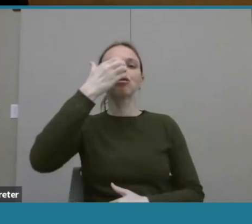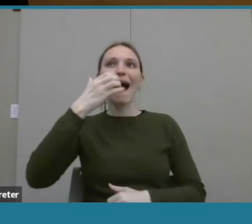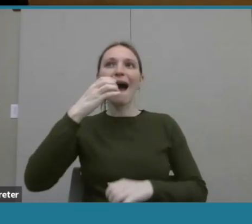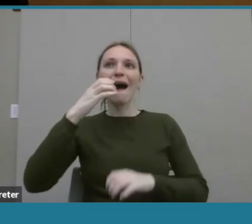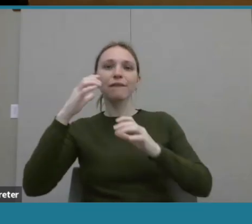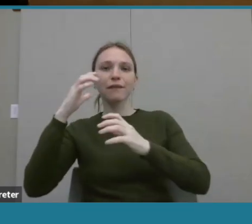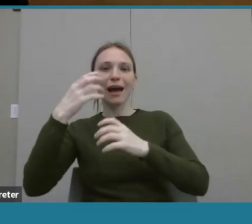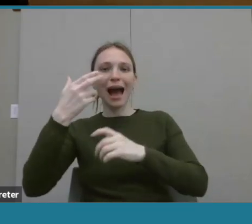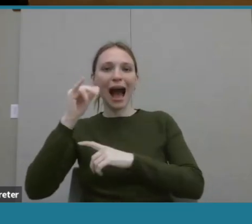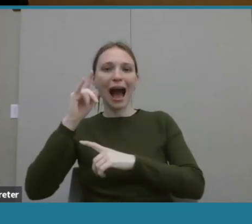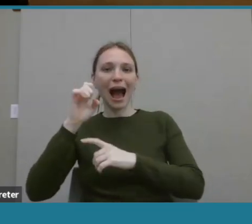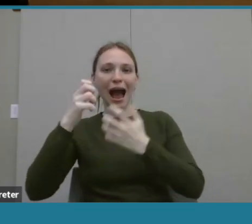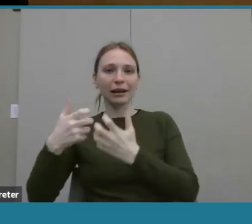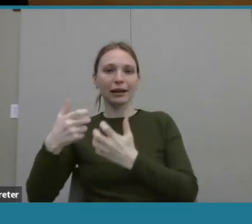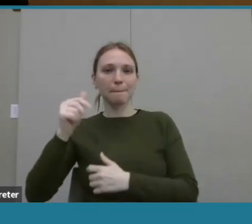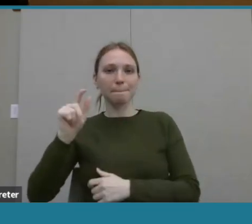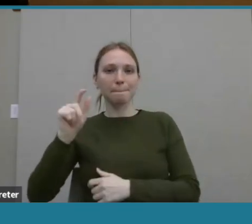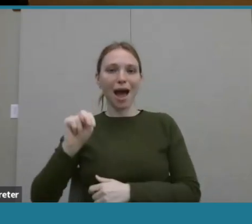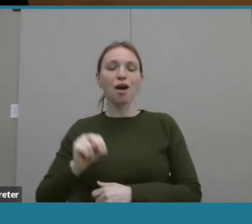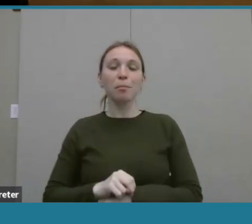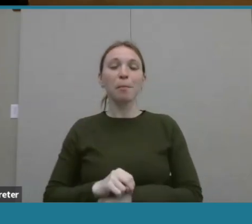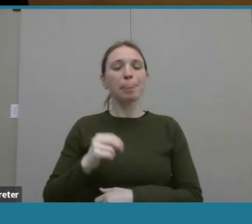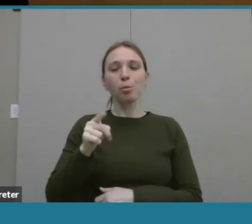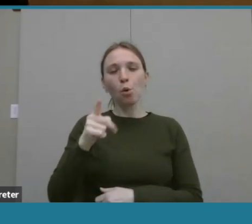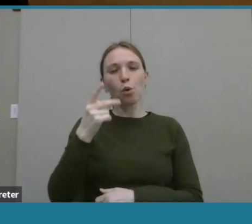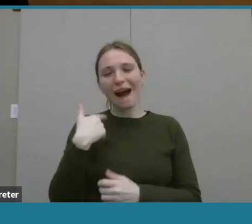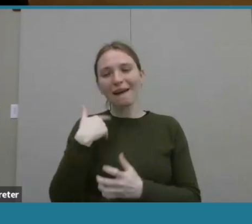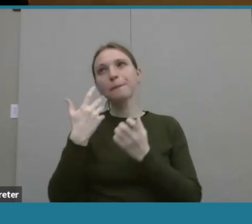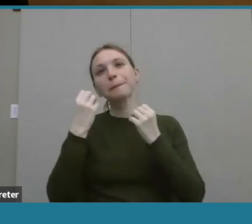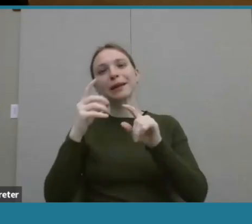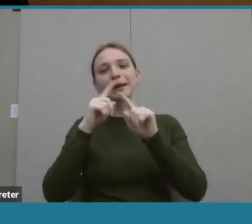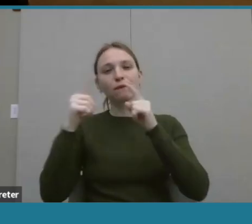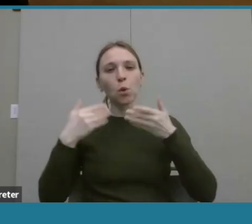completely tactile to travel through that. So we have a lot of different ways to interact with that.